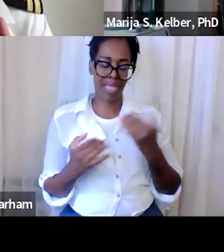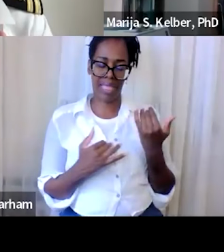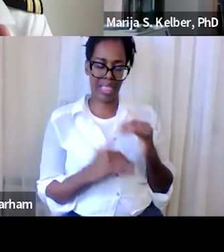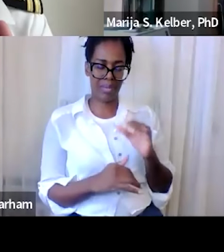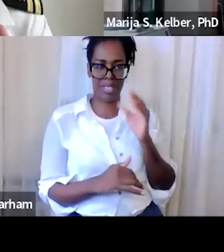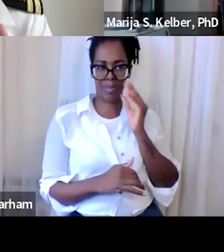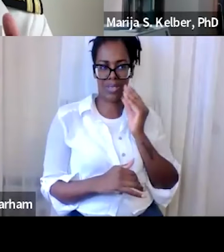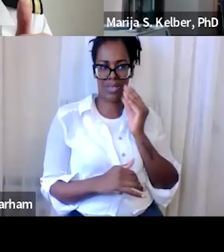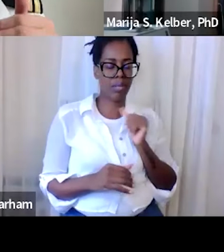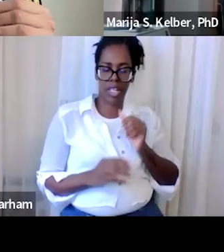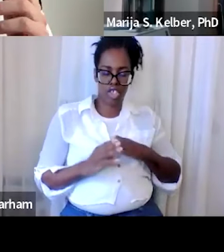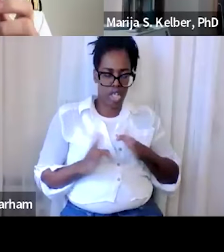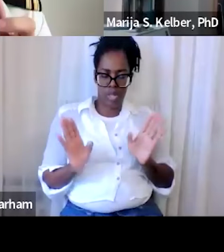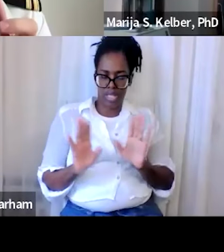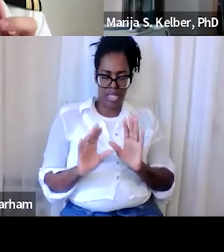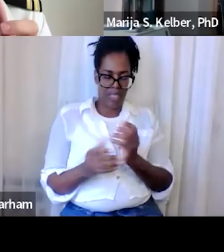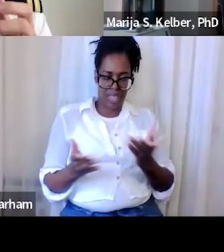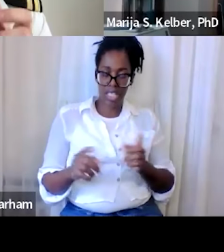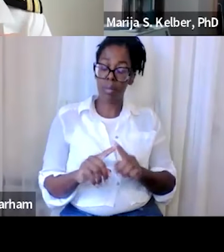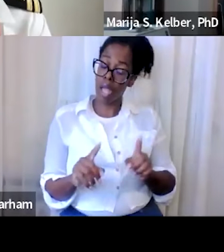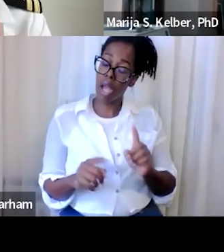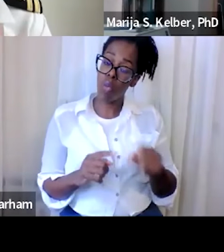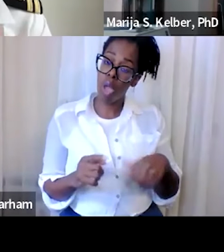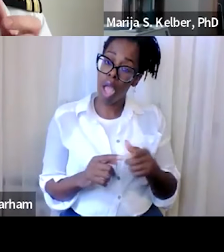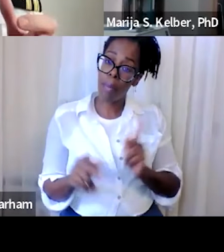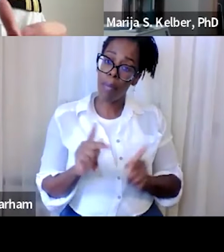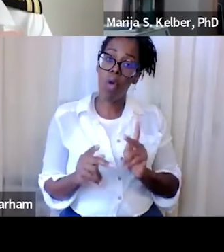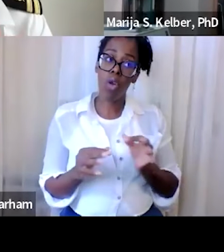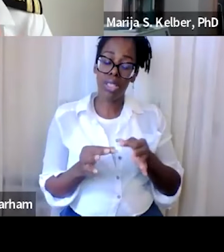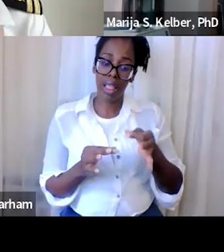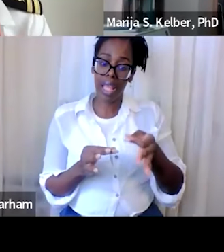and not generalizable by any means, it's when folks do delay the seeking of care